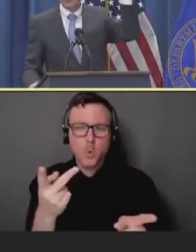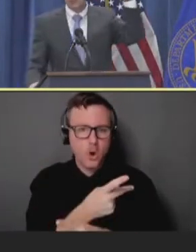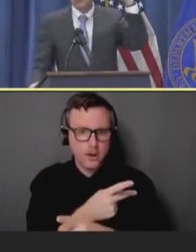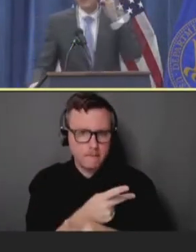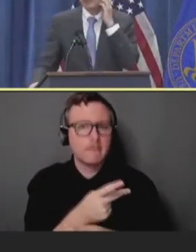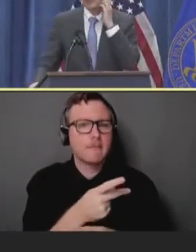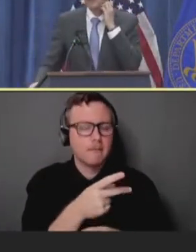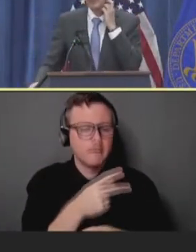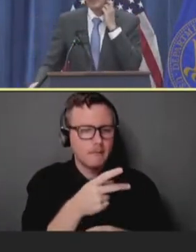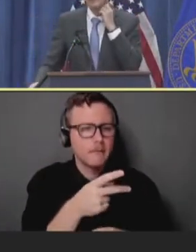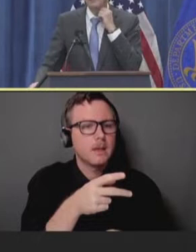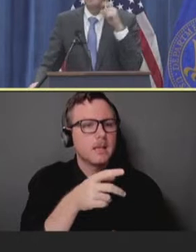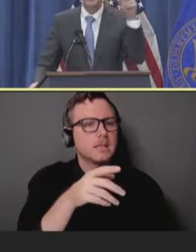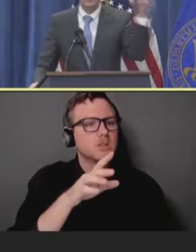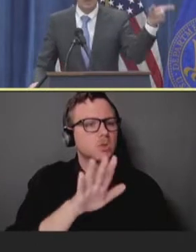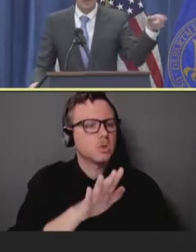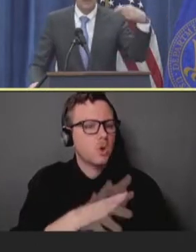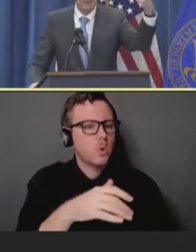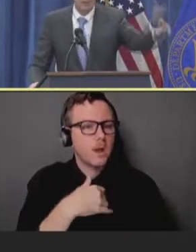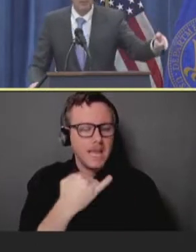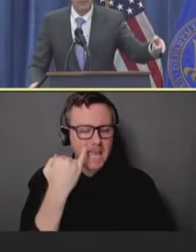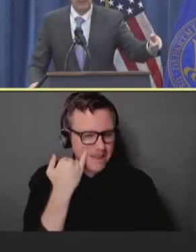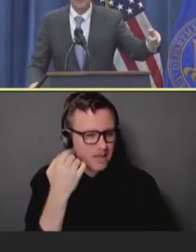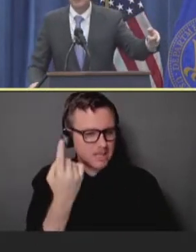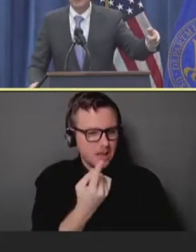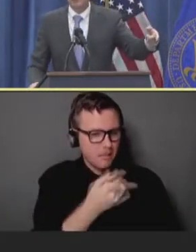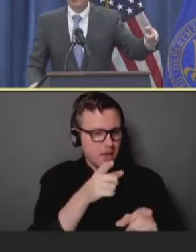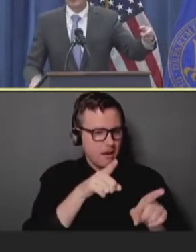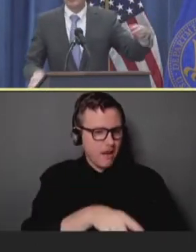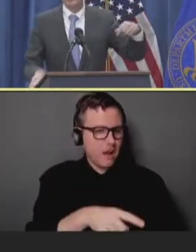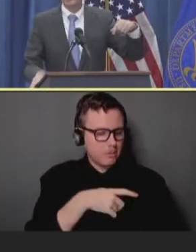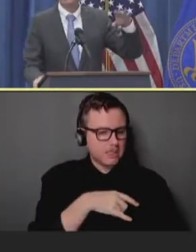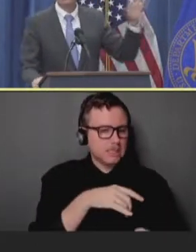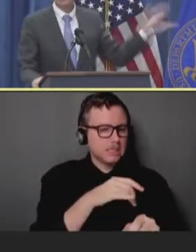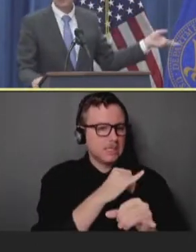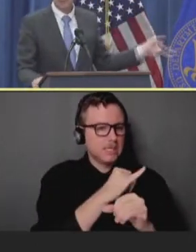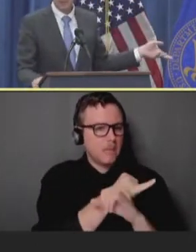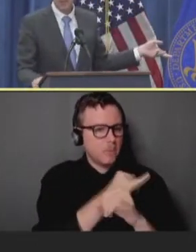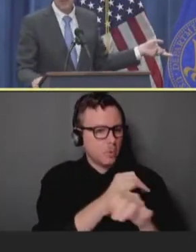do something in the brain to accelerate Alzheimer's disease.